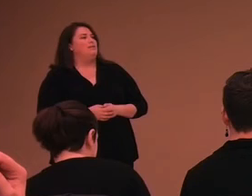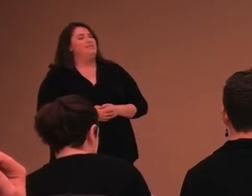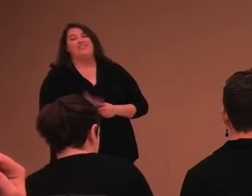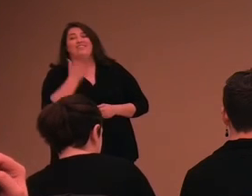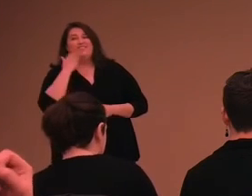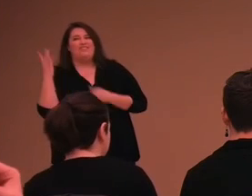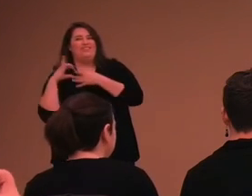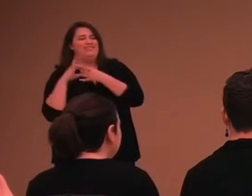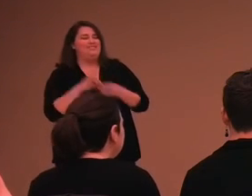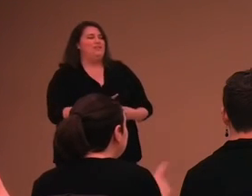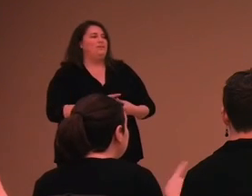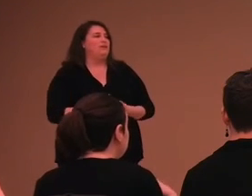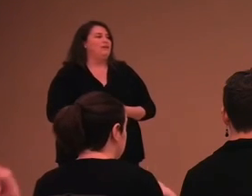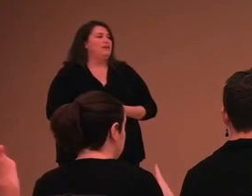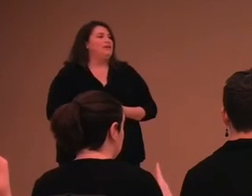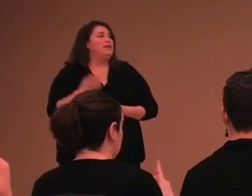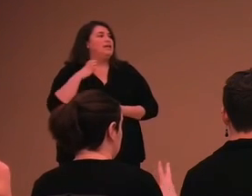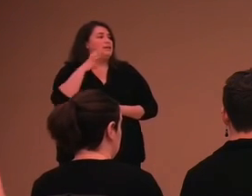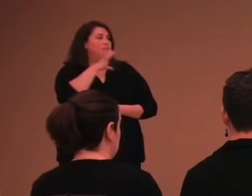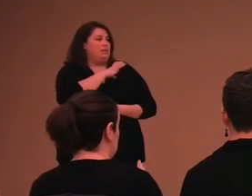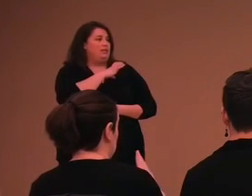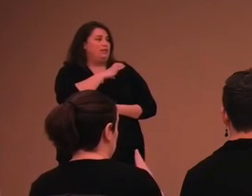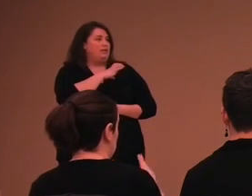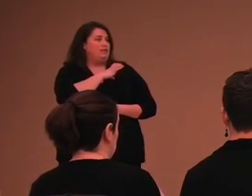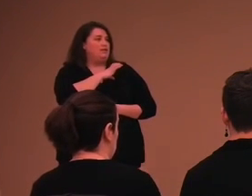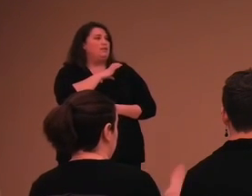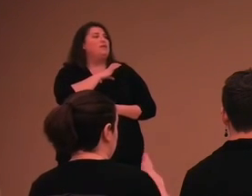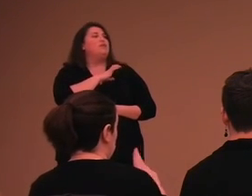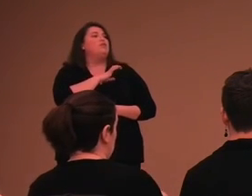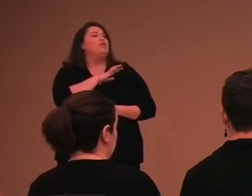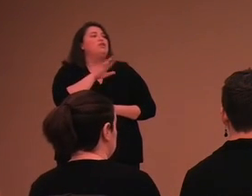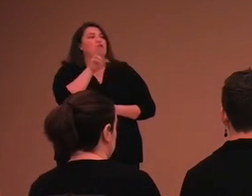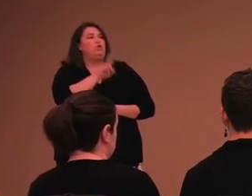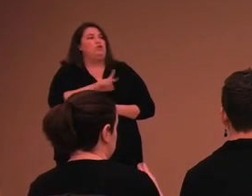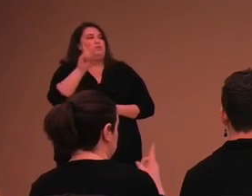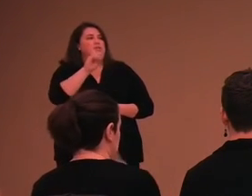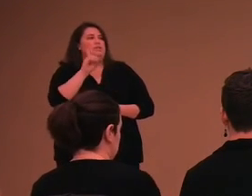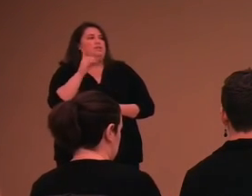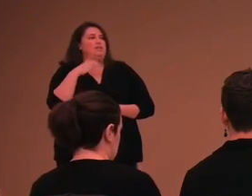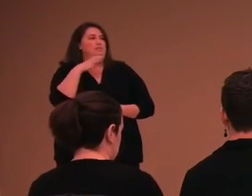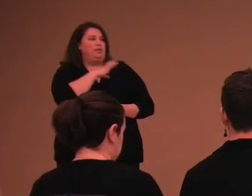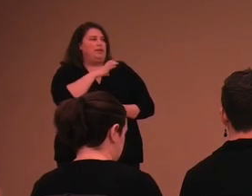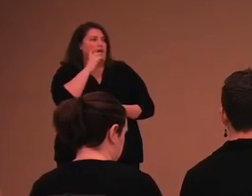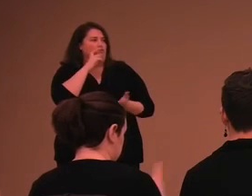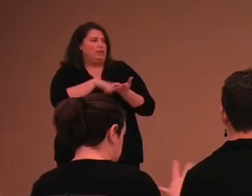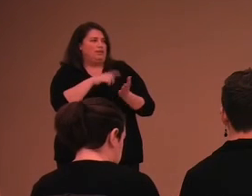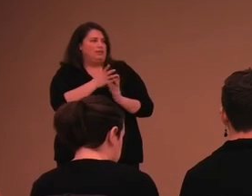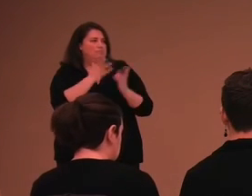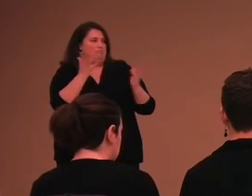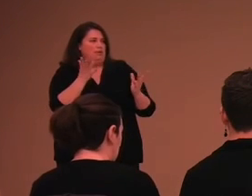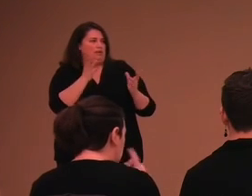The committee Together I recognized a lot of those folks is just really